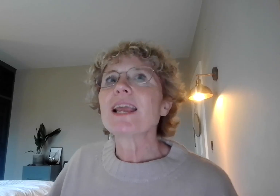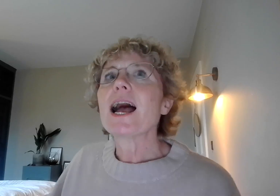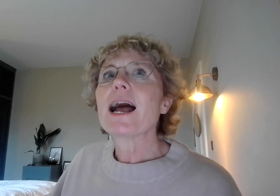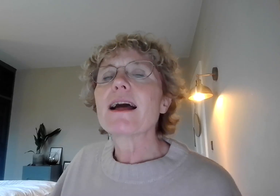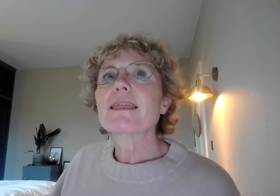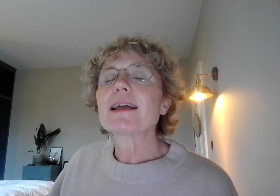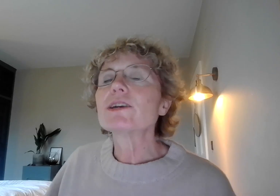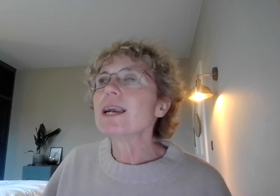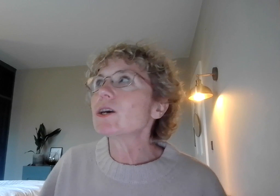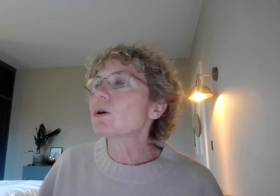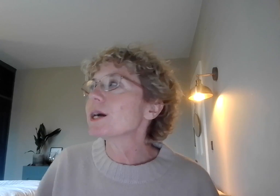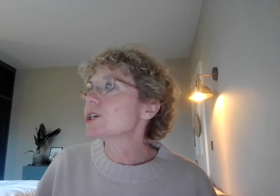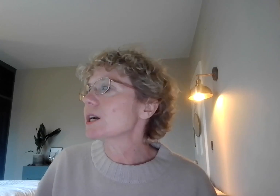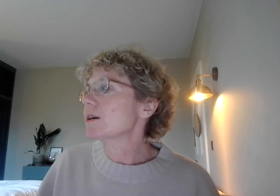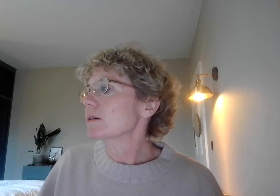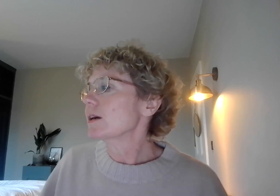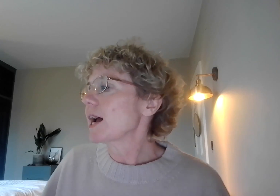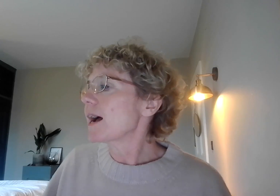Yeah, that's a really good question.